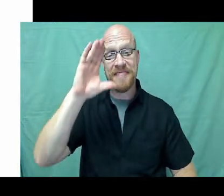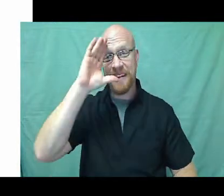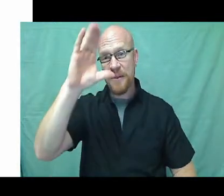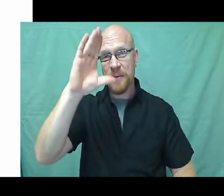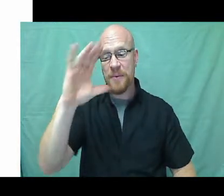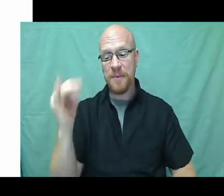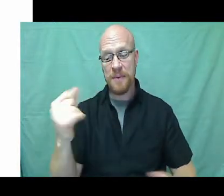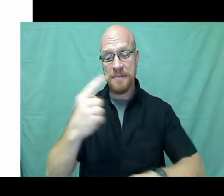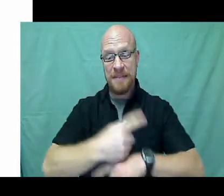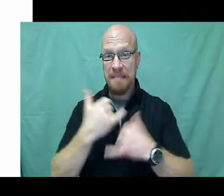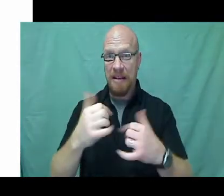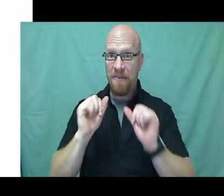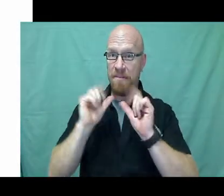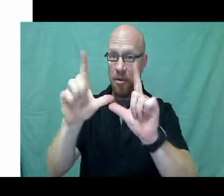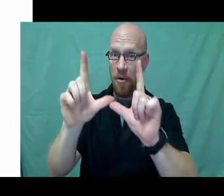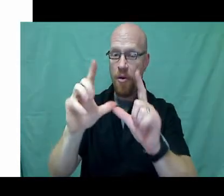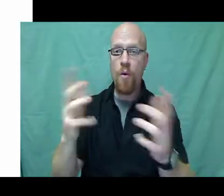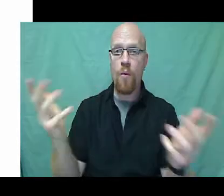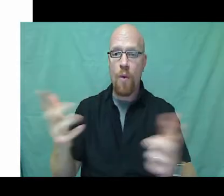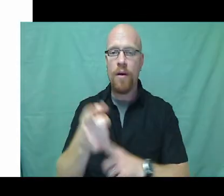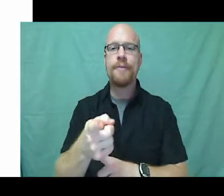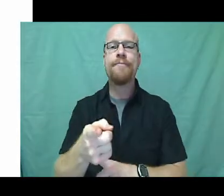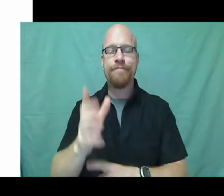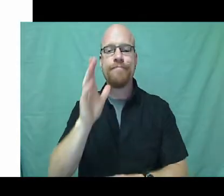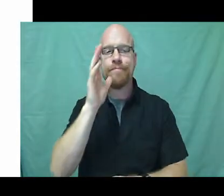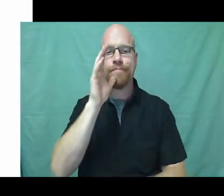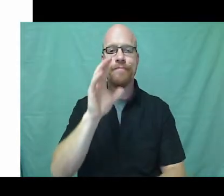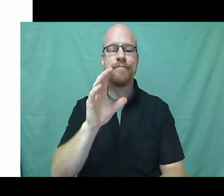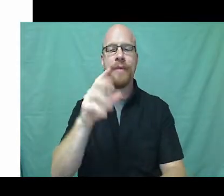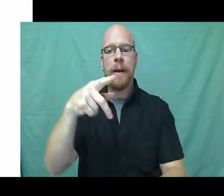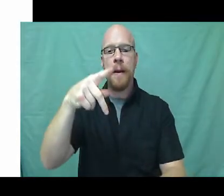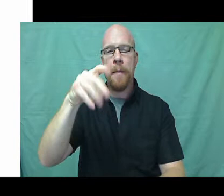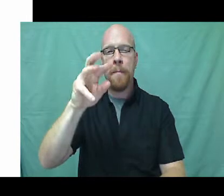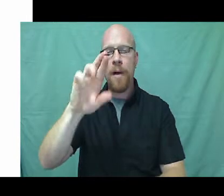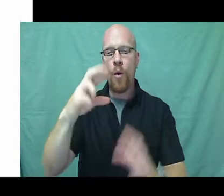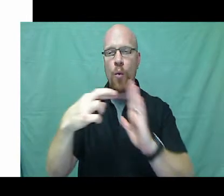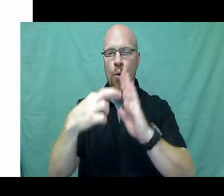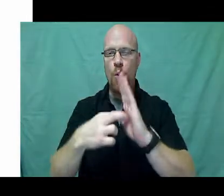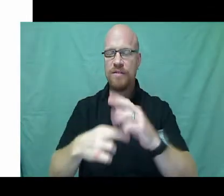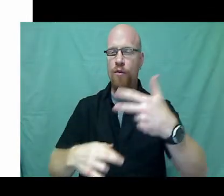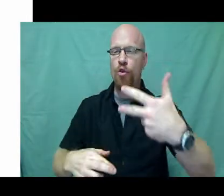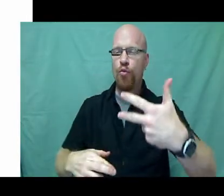Hello. In this blog we're going to be talking about the power rules.